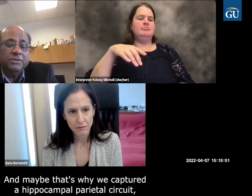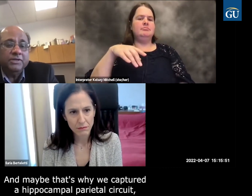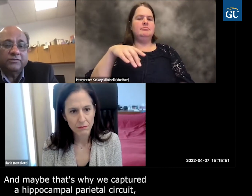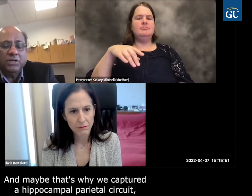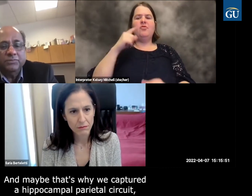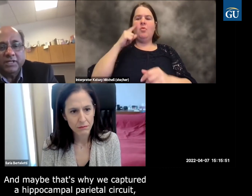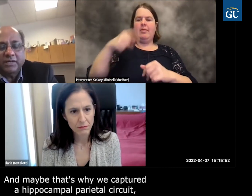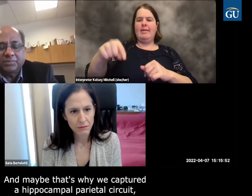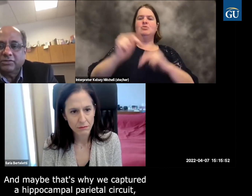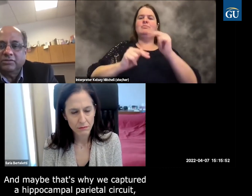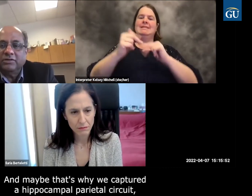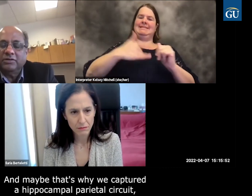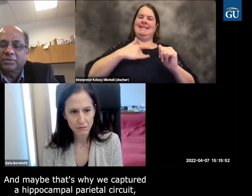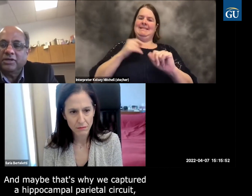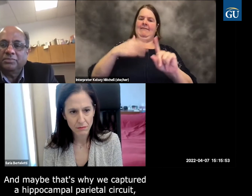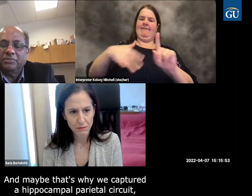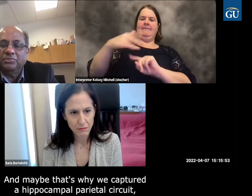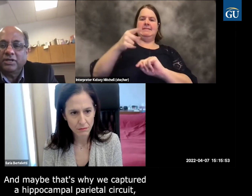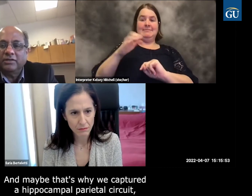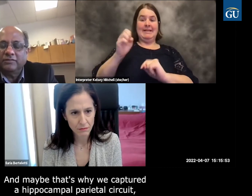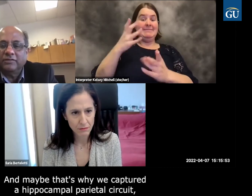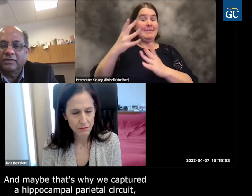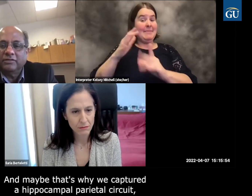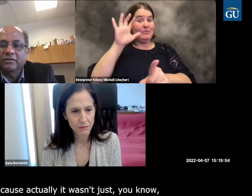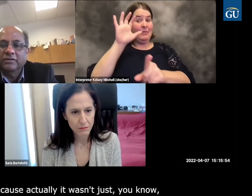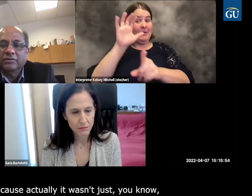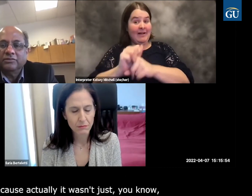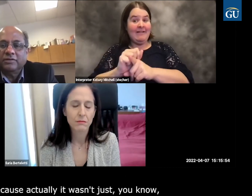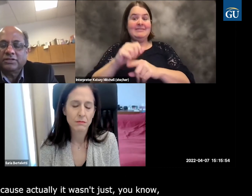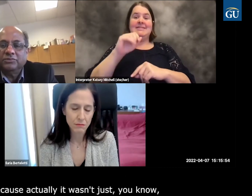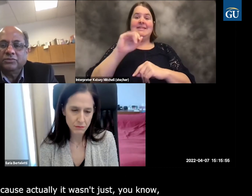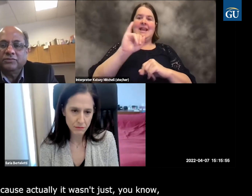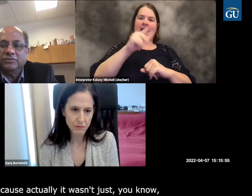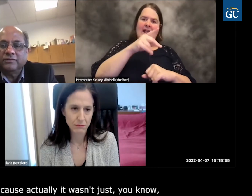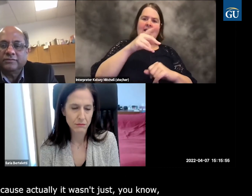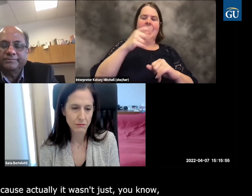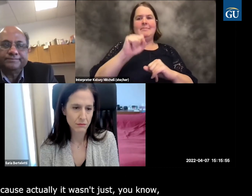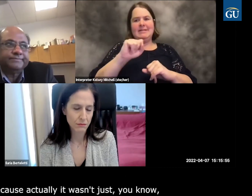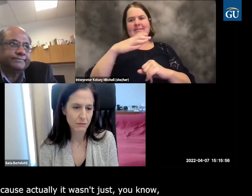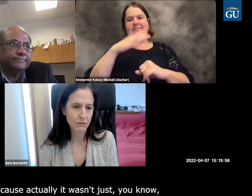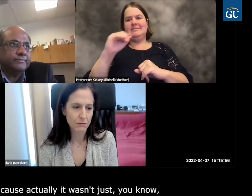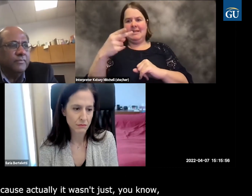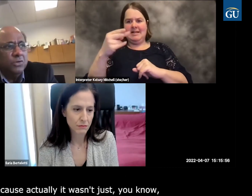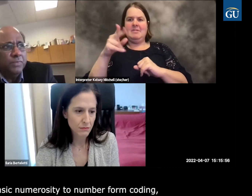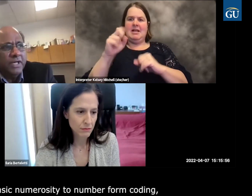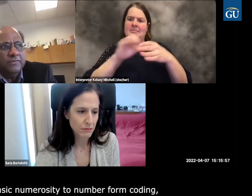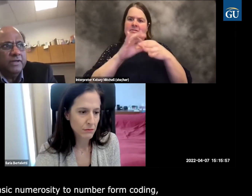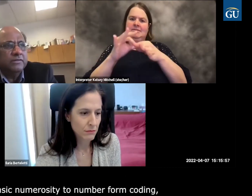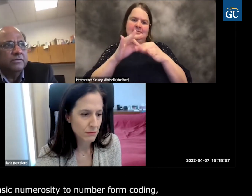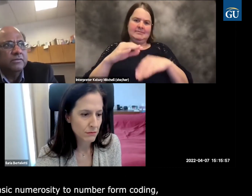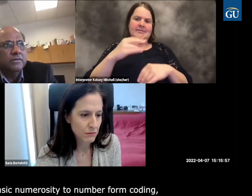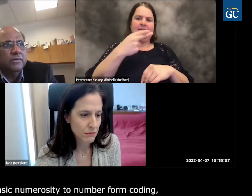that's why we captured a hippocampal parietal circuit because actually it wasn't just